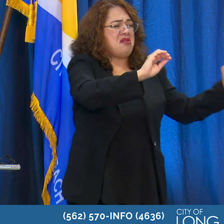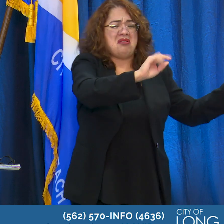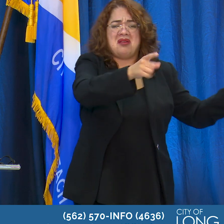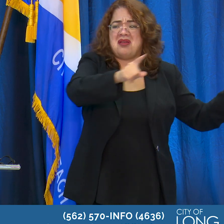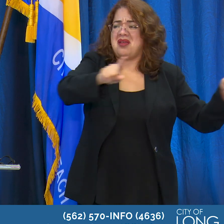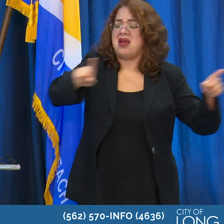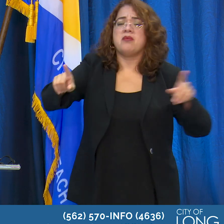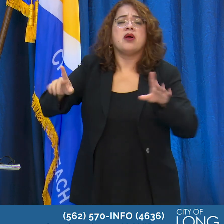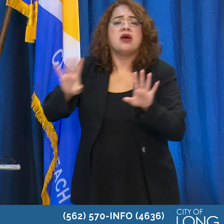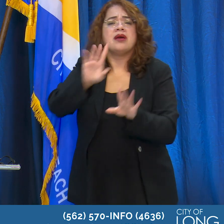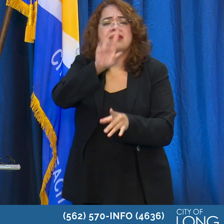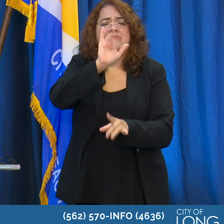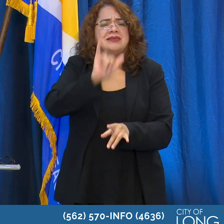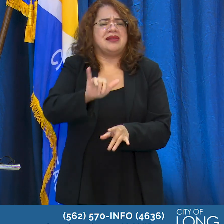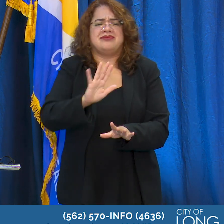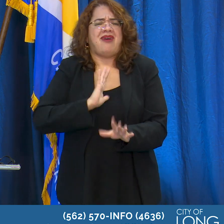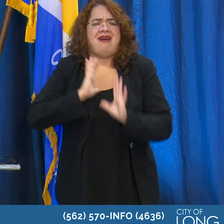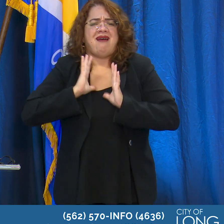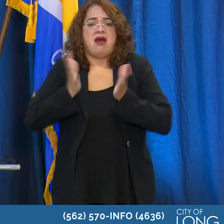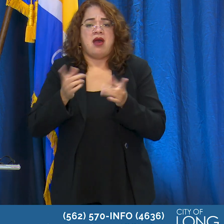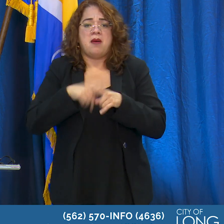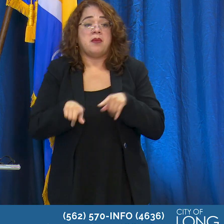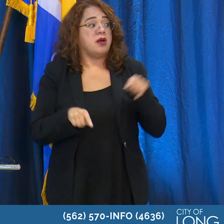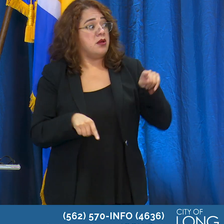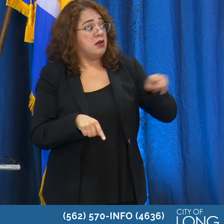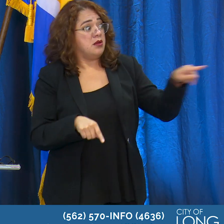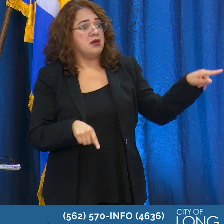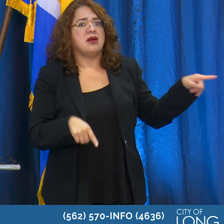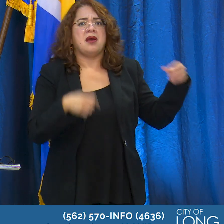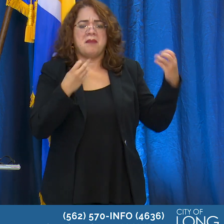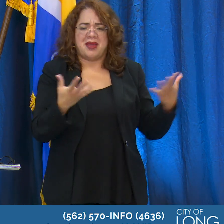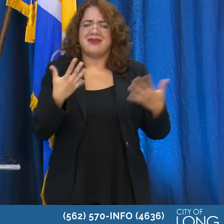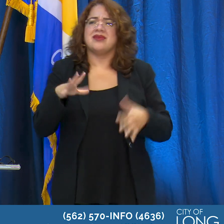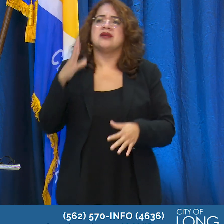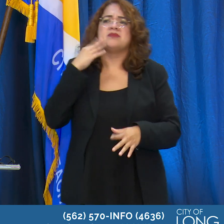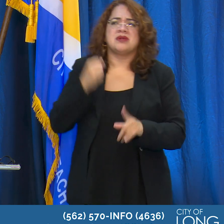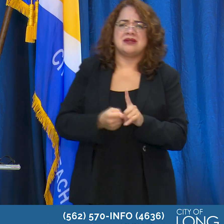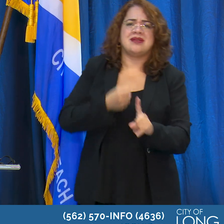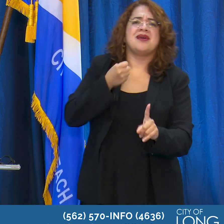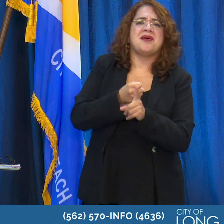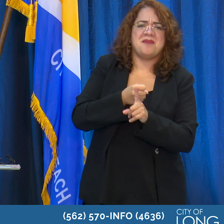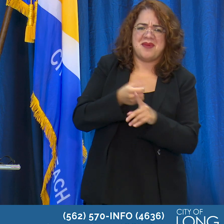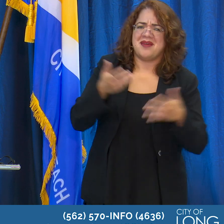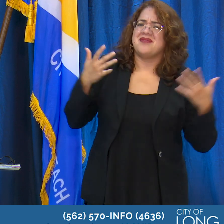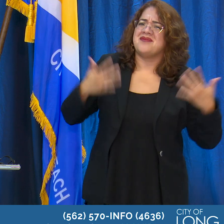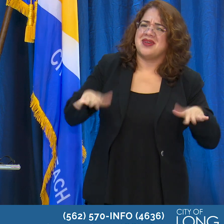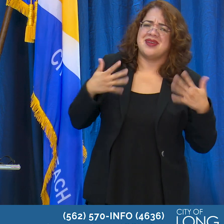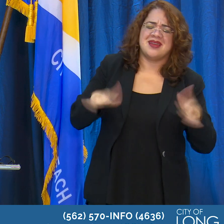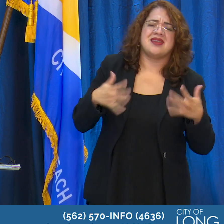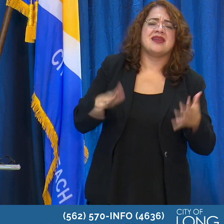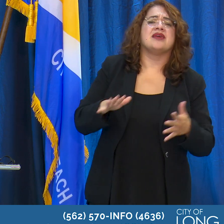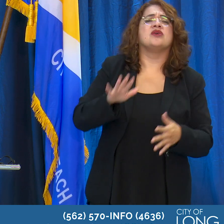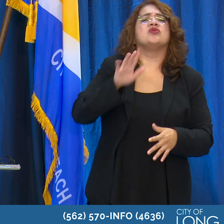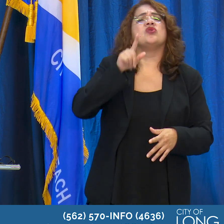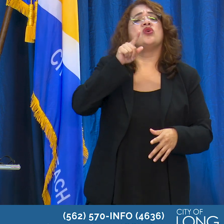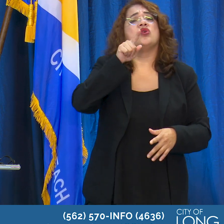and I'm sure you have heard others and so we ask that you take, you take your stand and your strength in our ability to prevent further